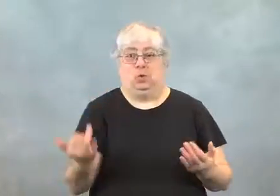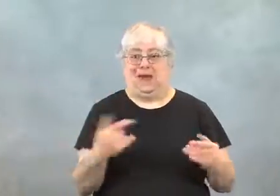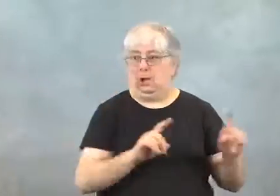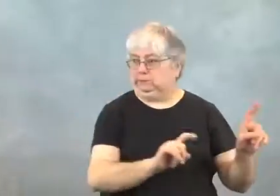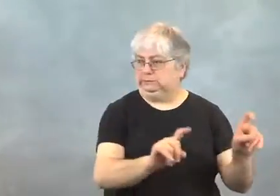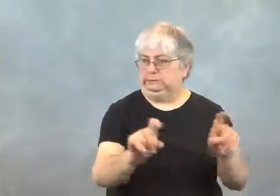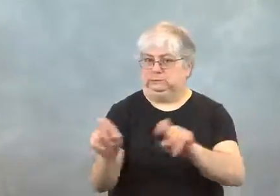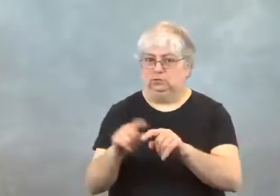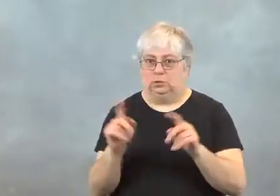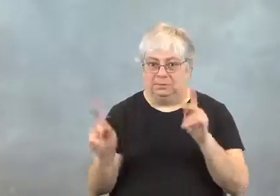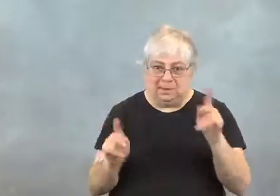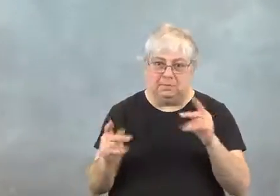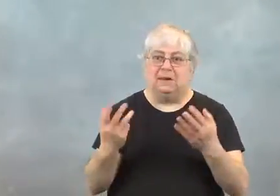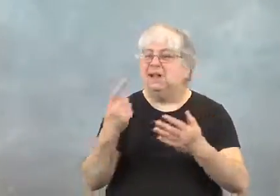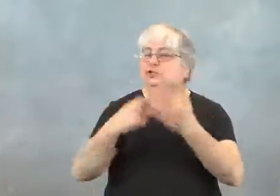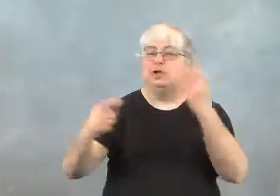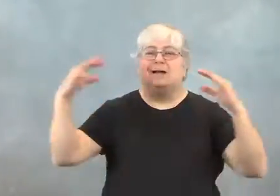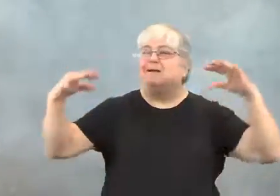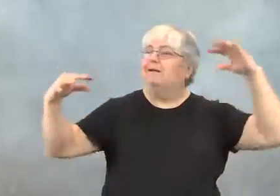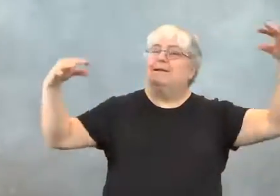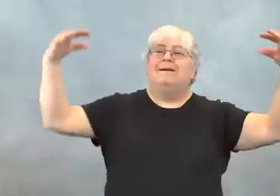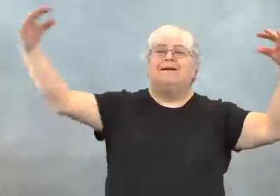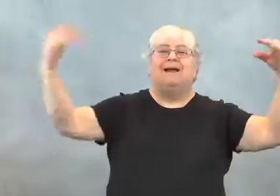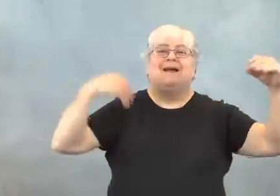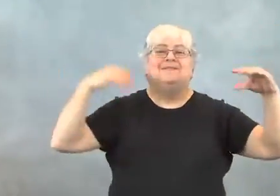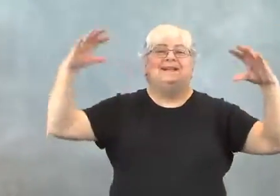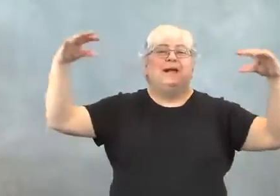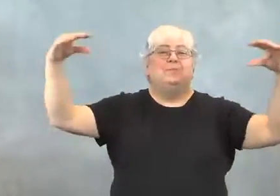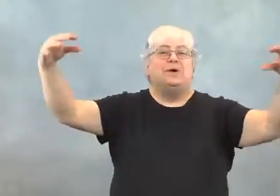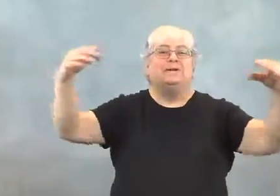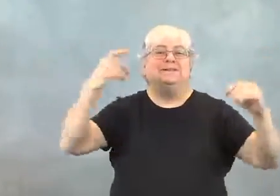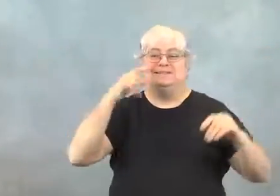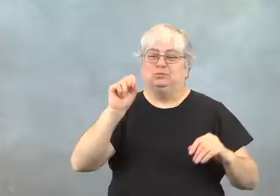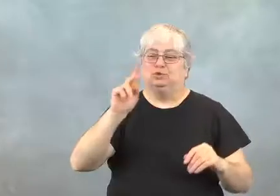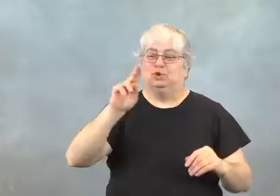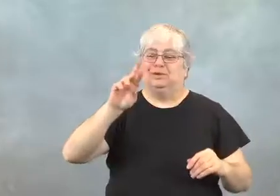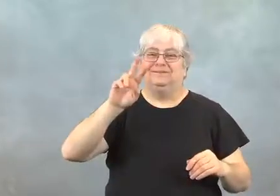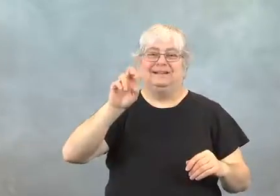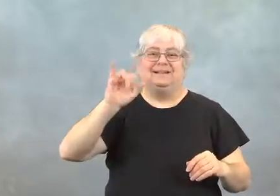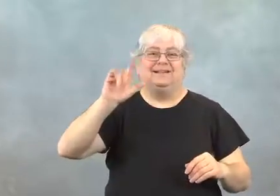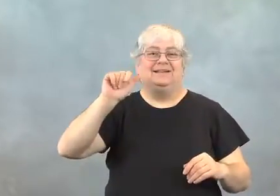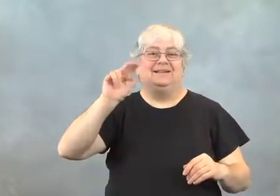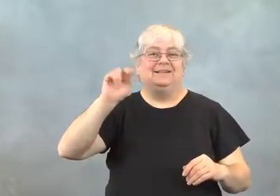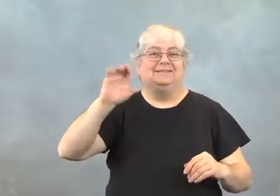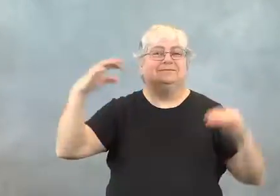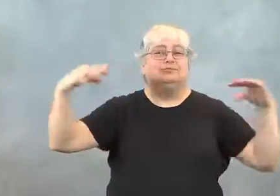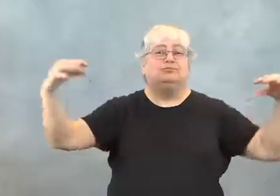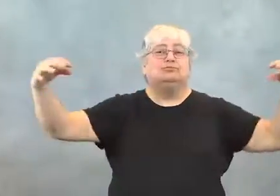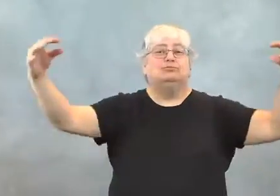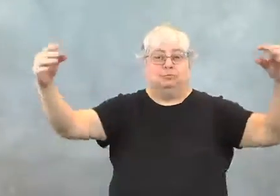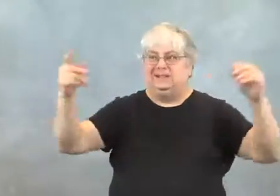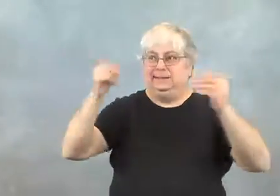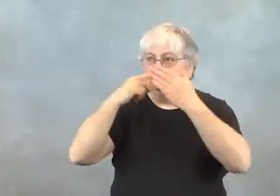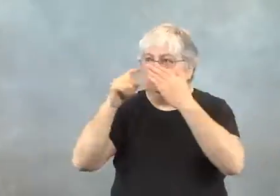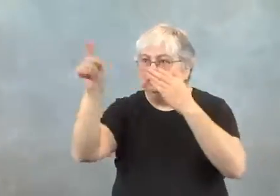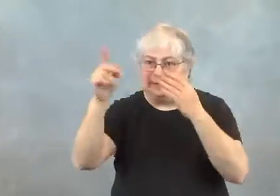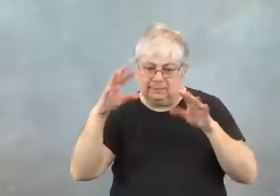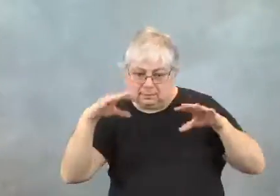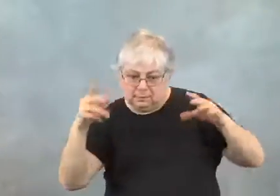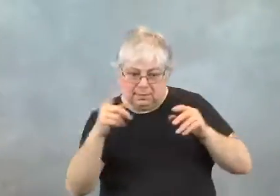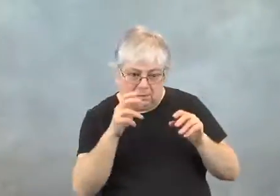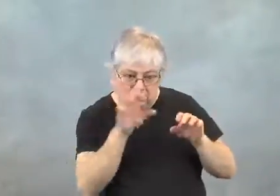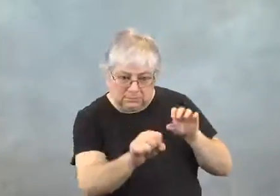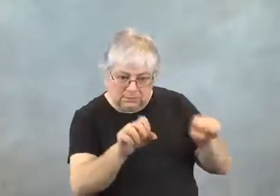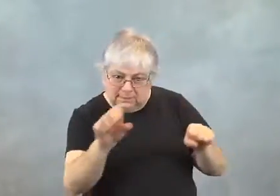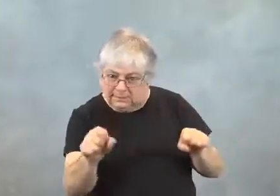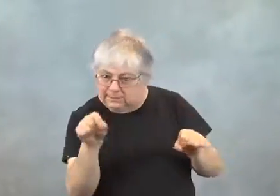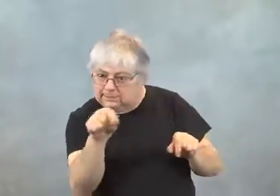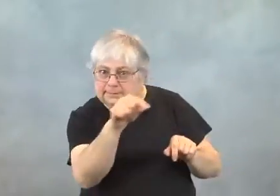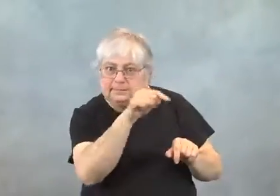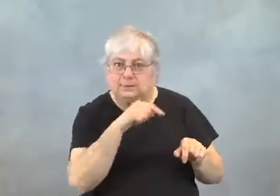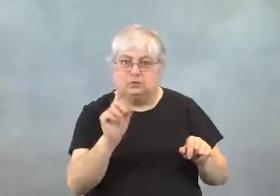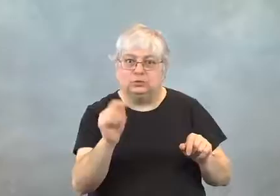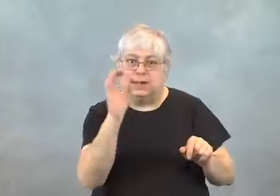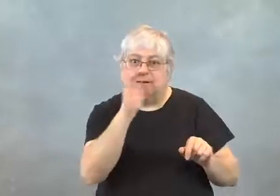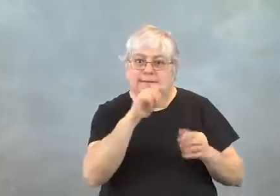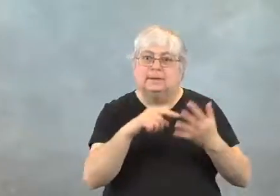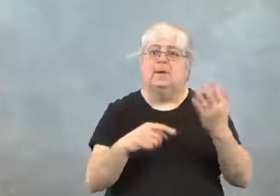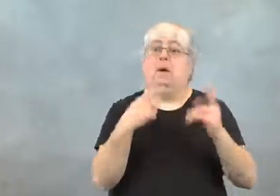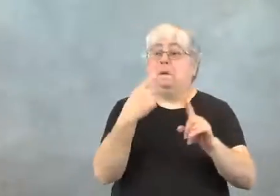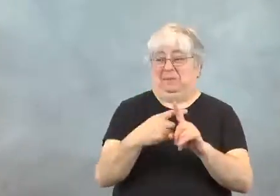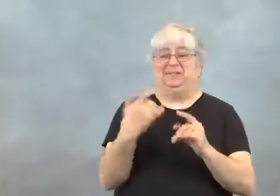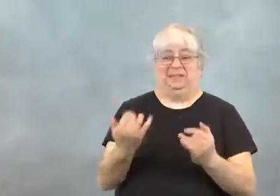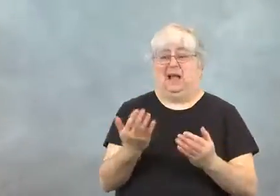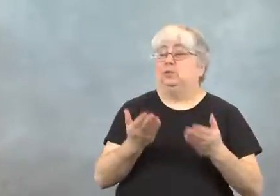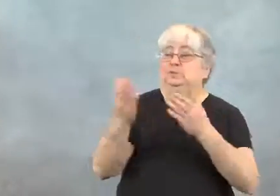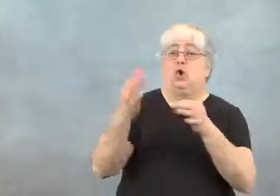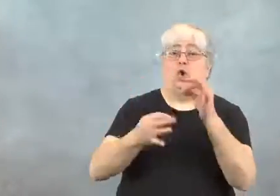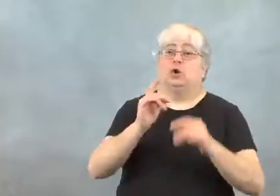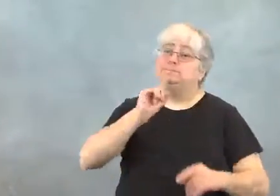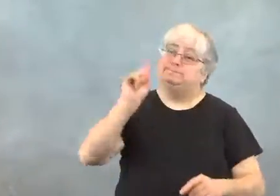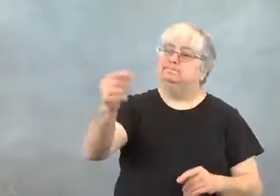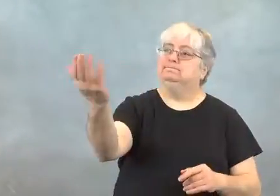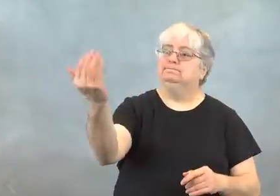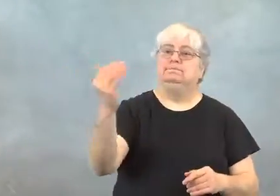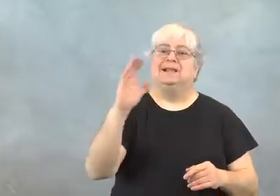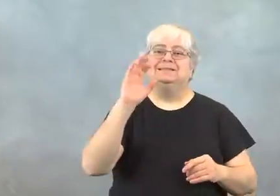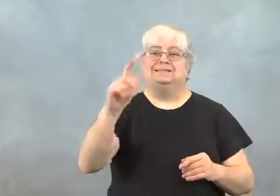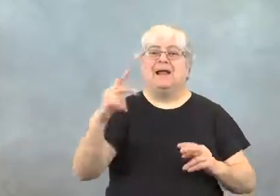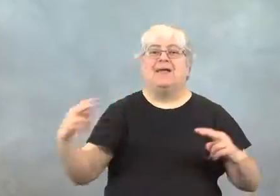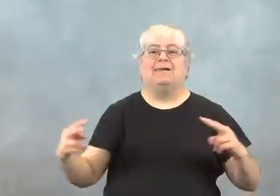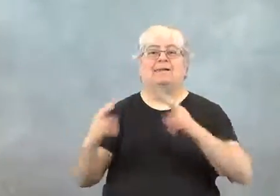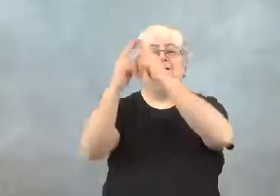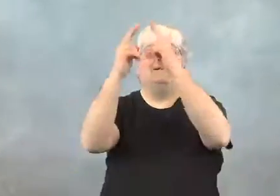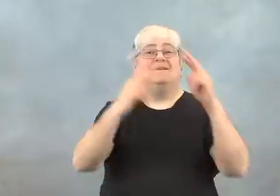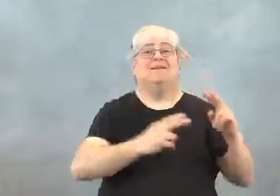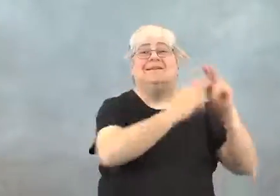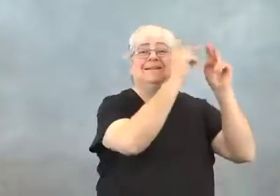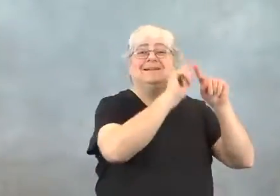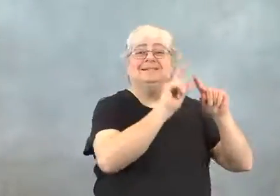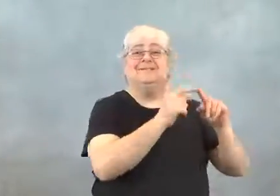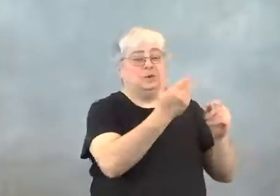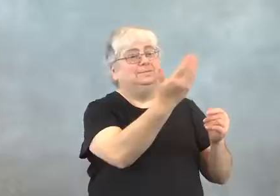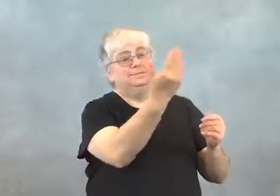So people are being interviewed and surveillance video is being analyzed.